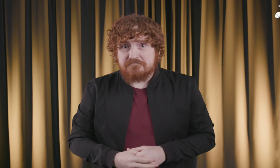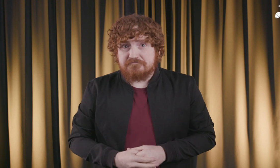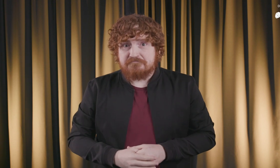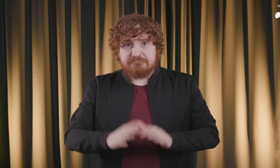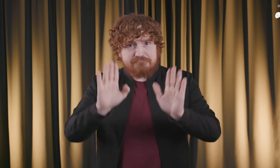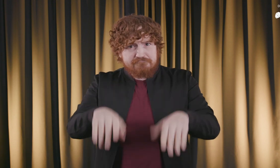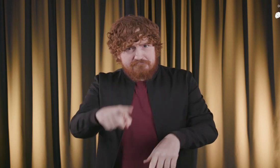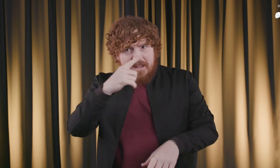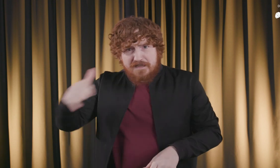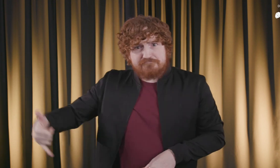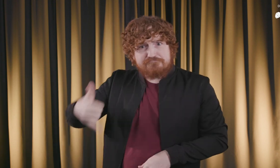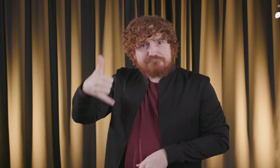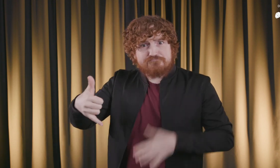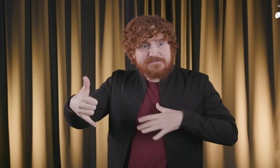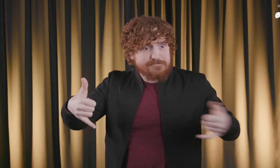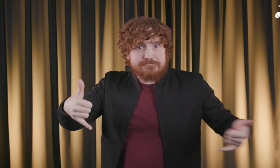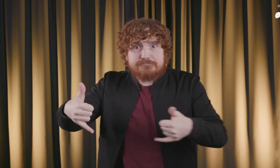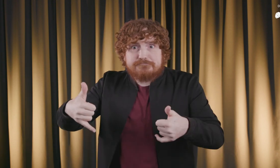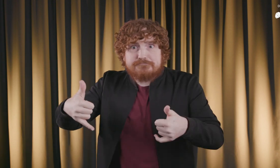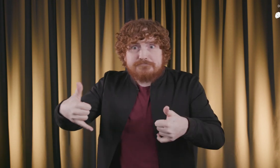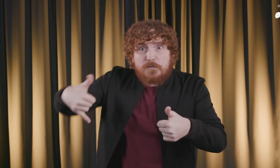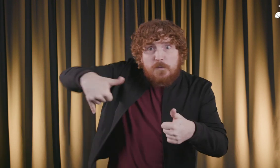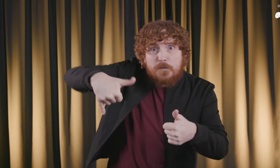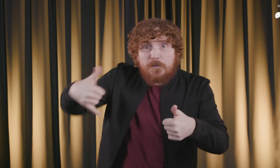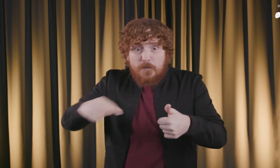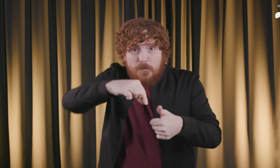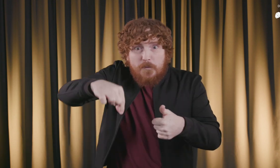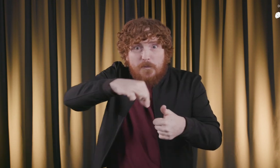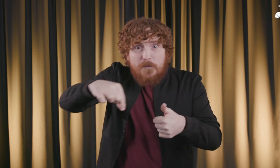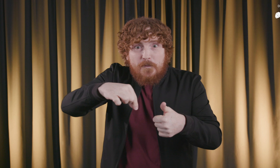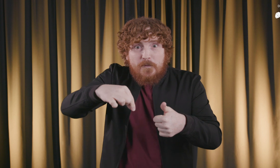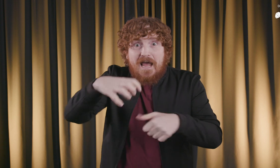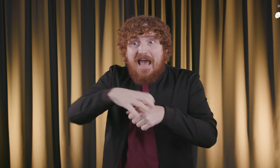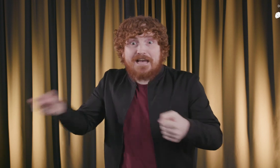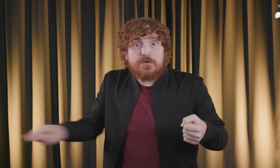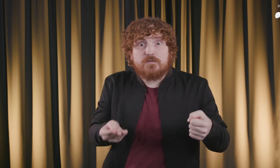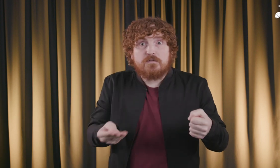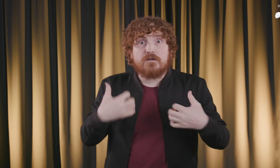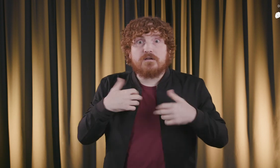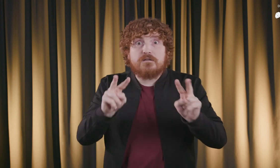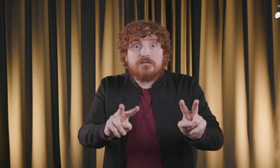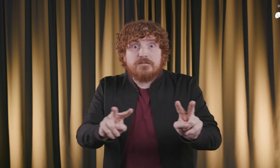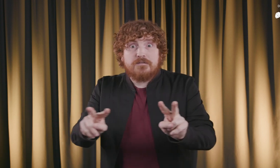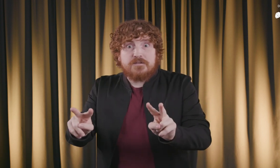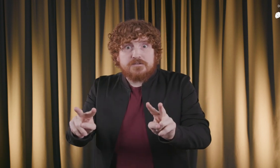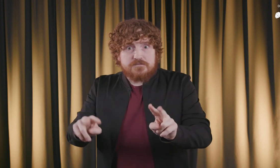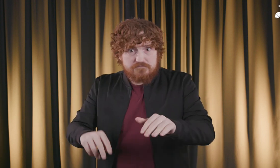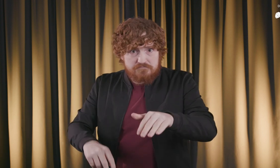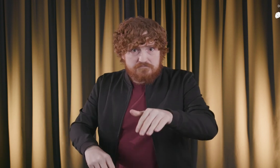Why not pour yourself a cuppa, grab a slice of cake, and get ready to watch…